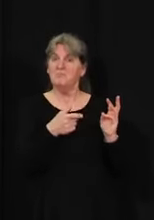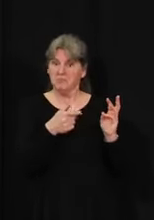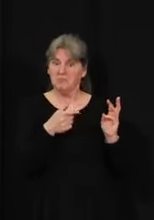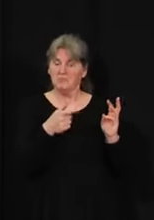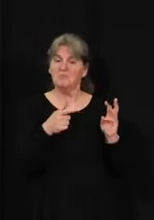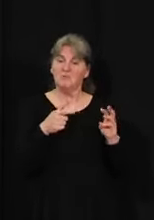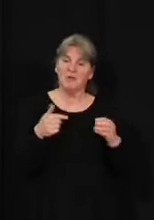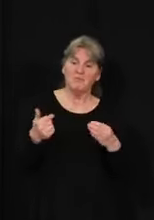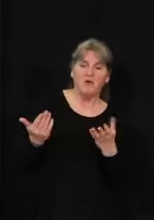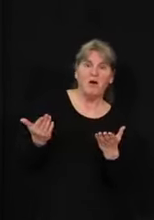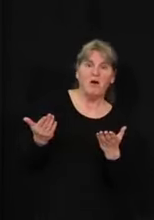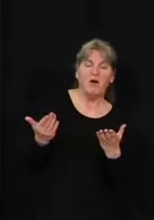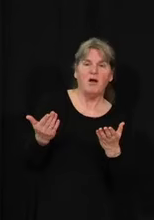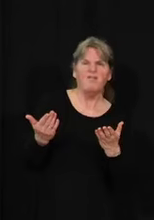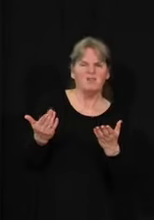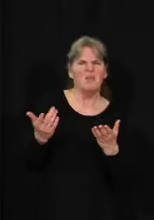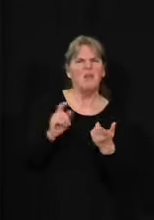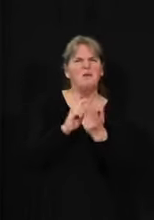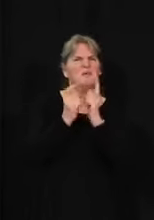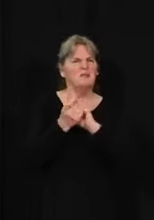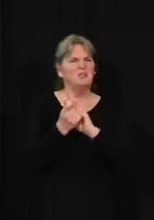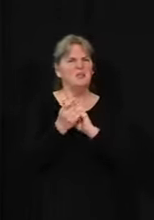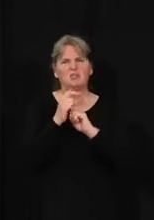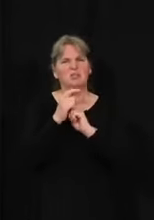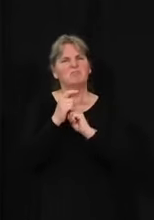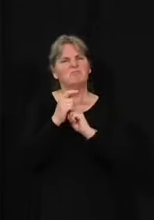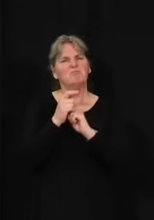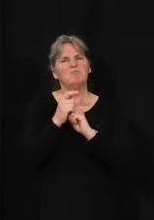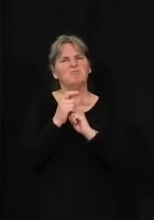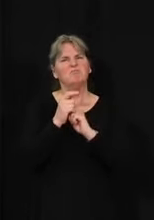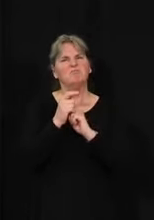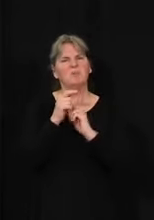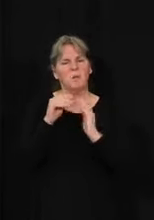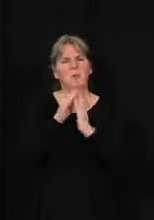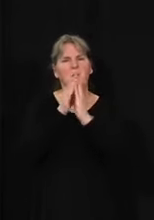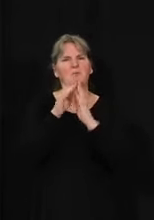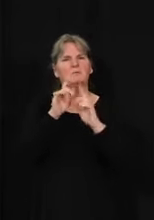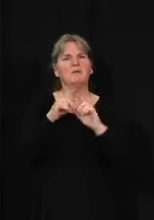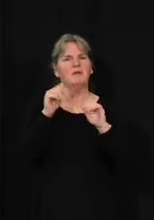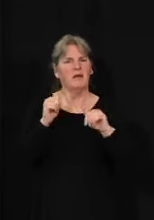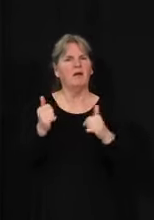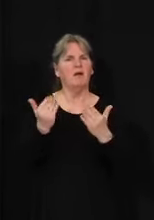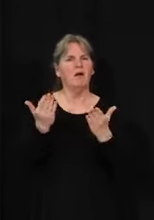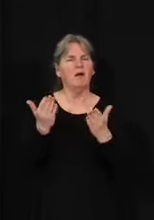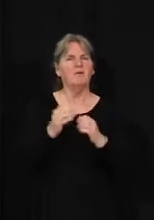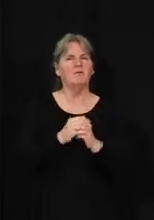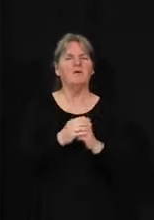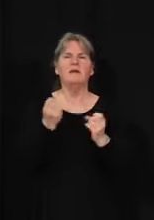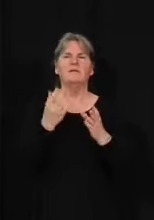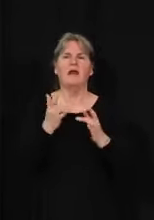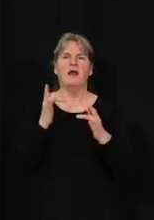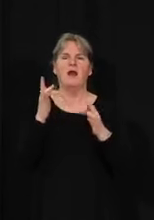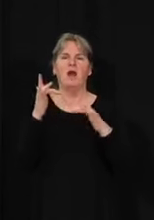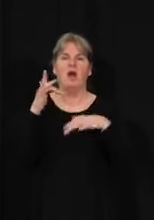camps with modified activities. An example might be where there are contact sports.